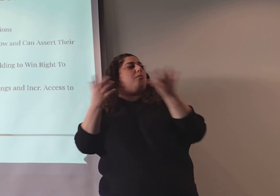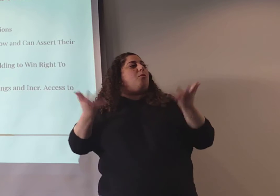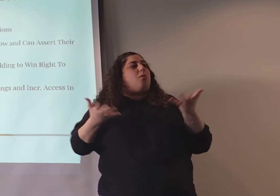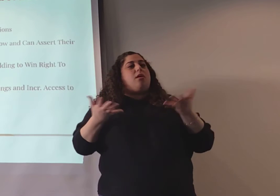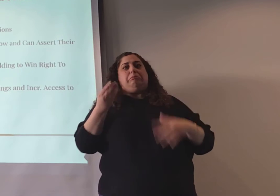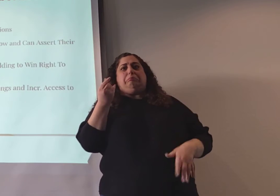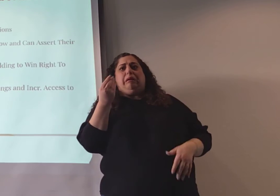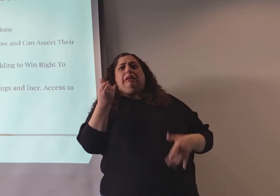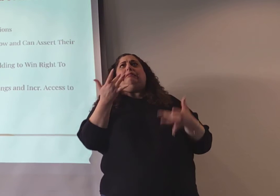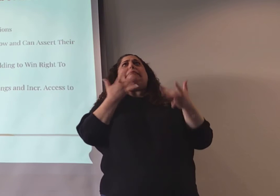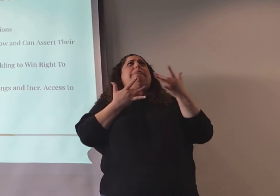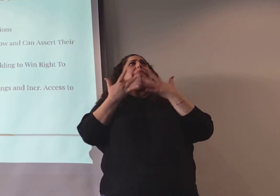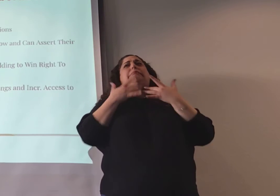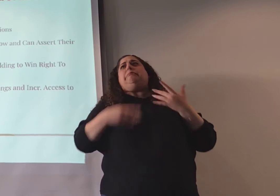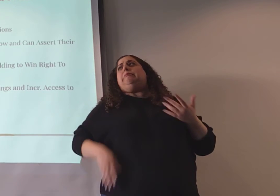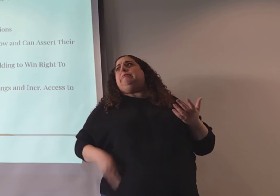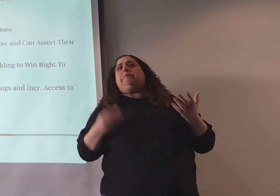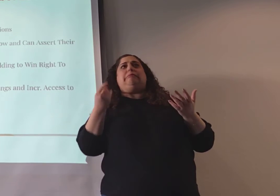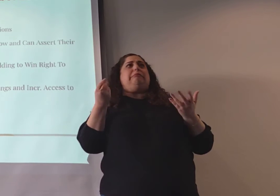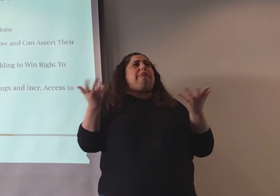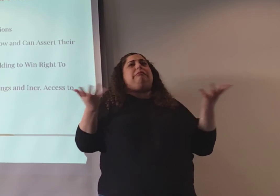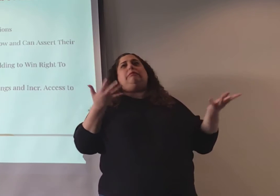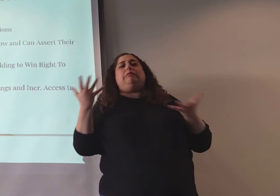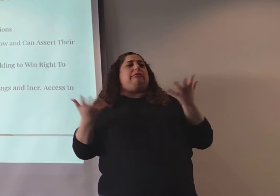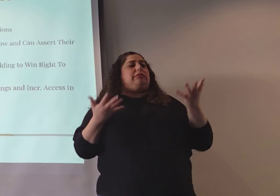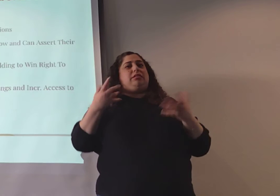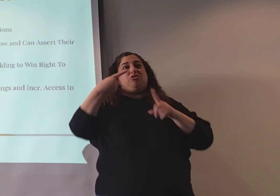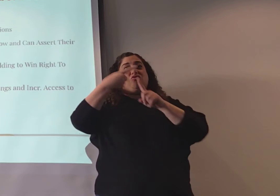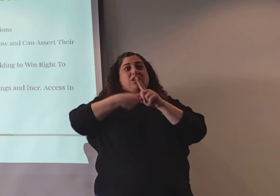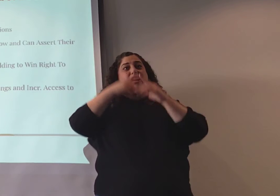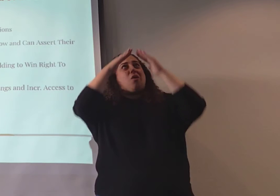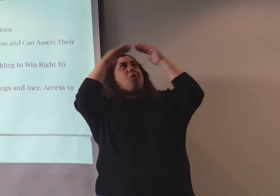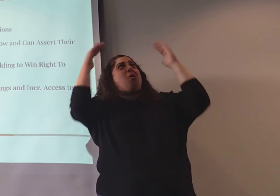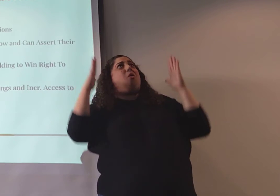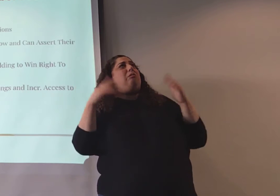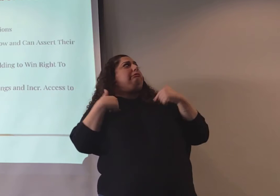They don't know how to stop the landlords when they are just harassing them.